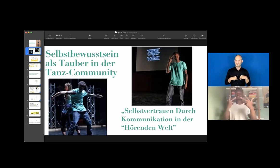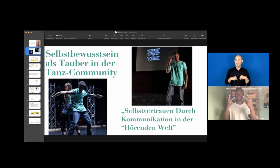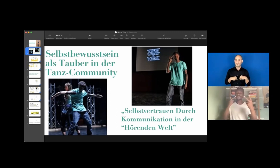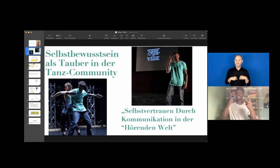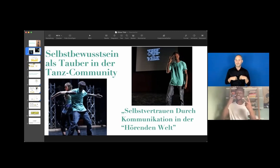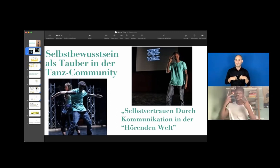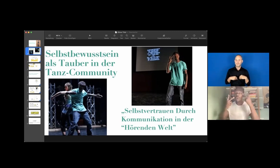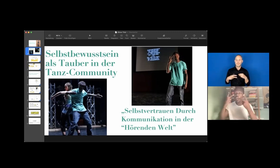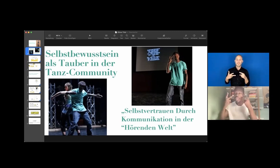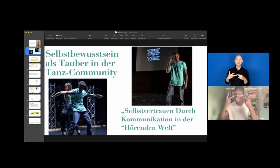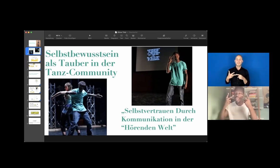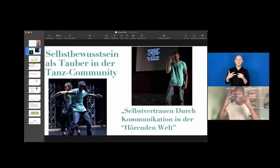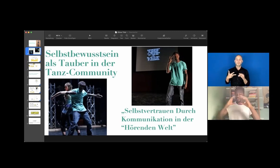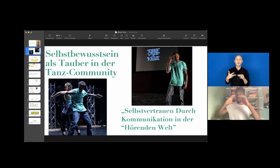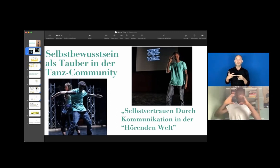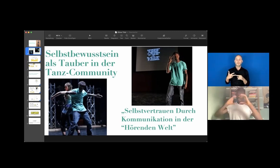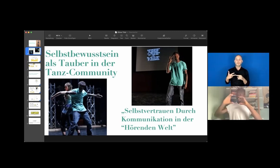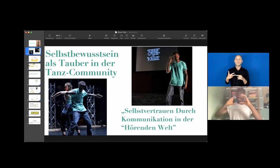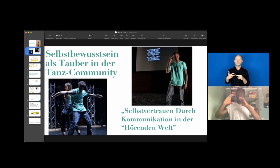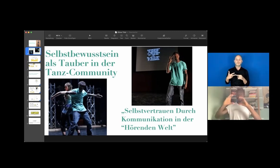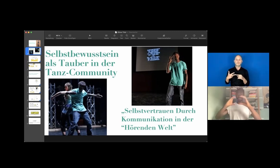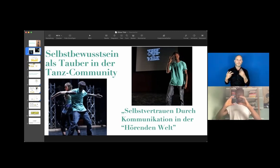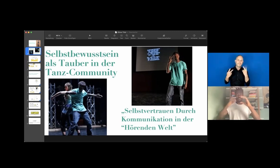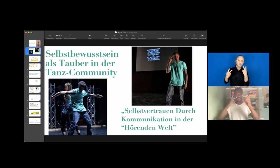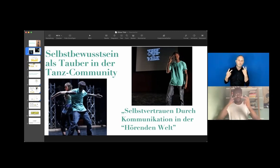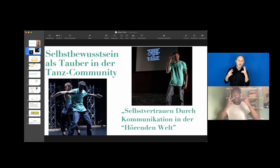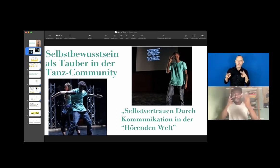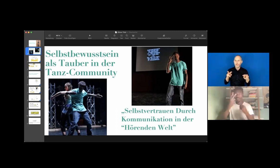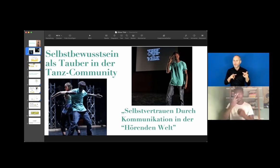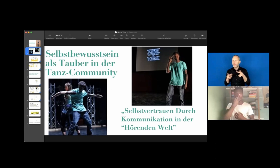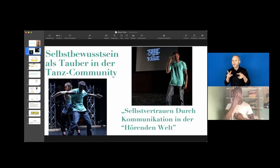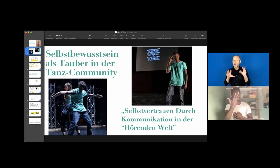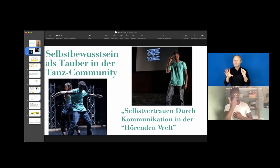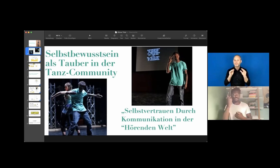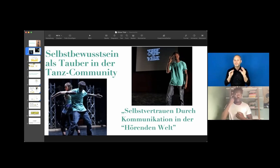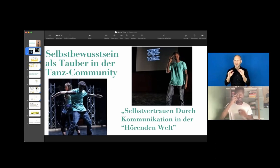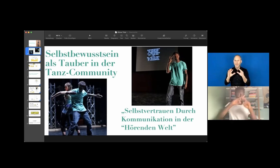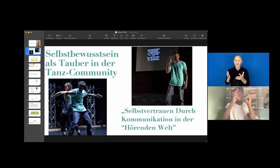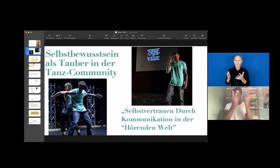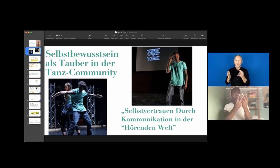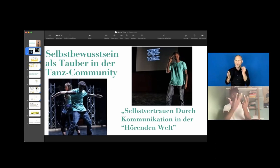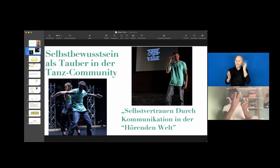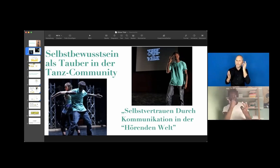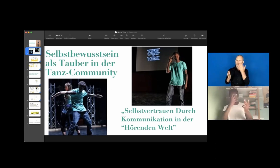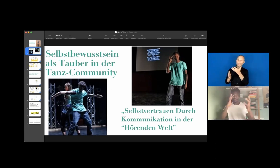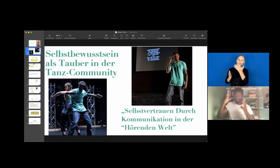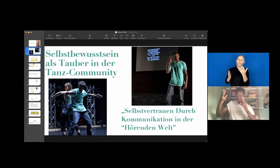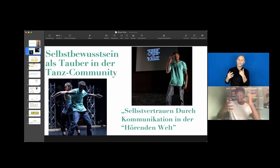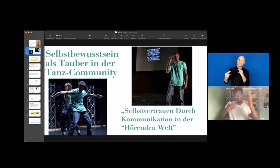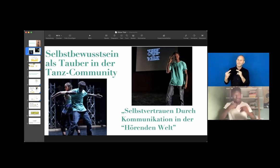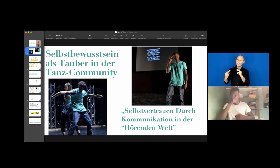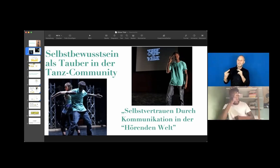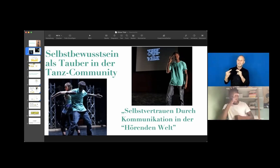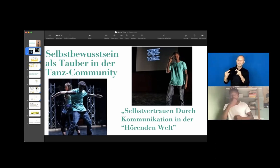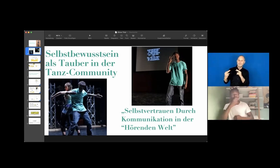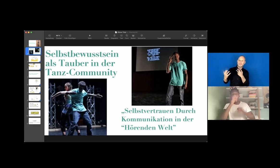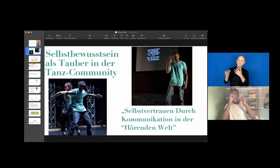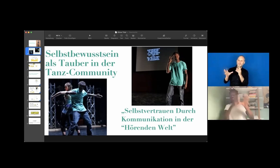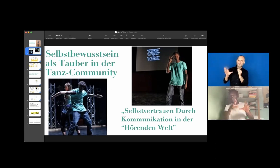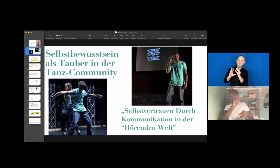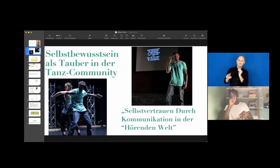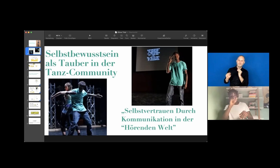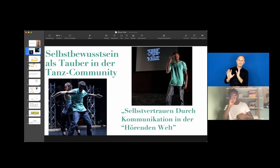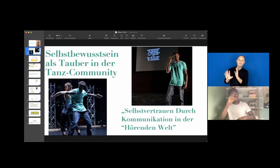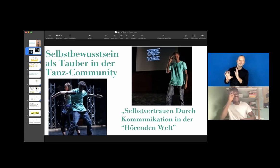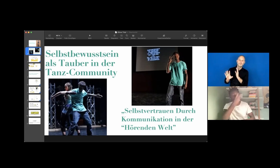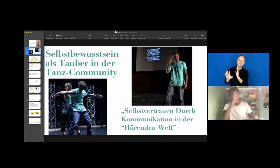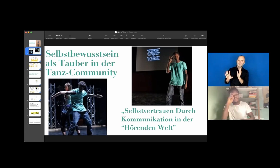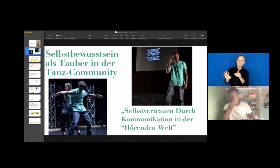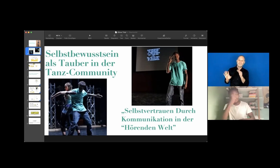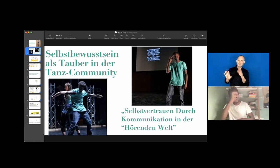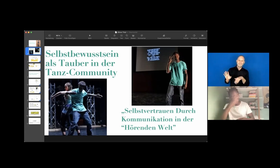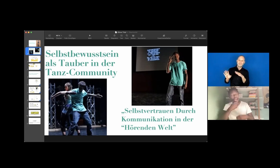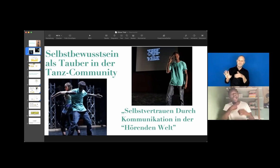Fourthly, if you consider visual communication, it is, of course, you should not give up.